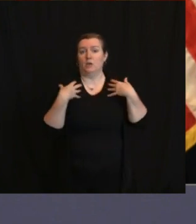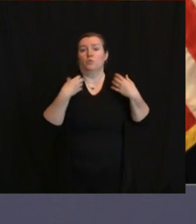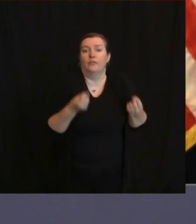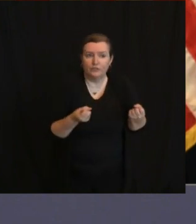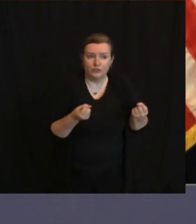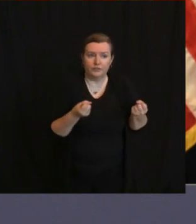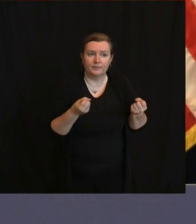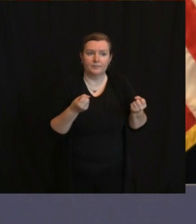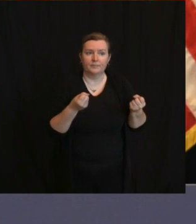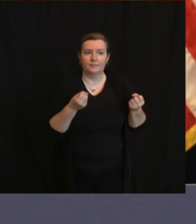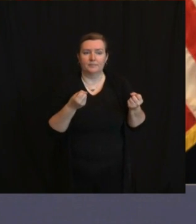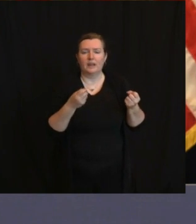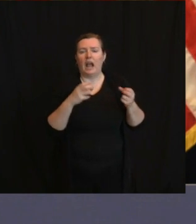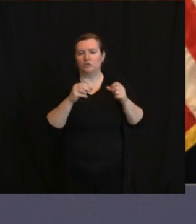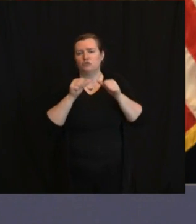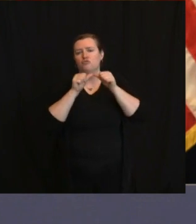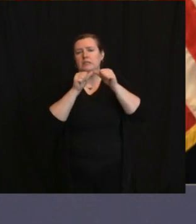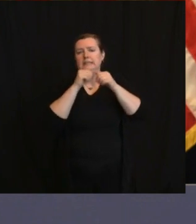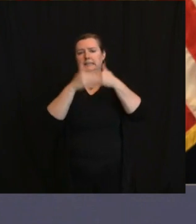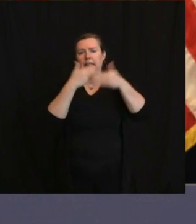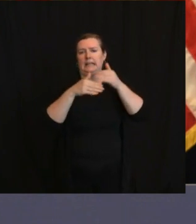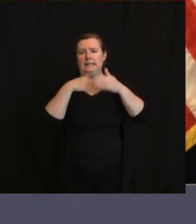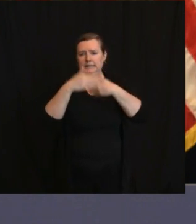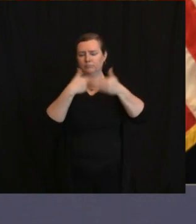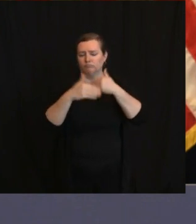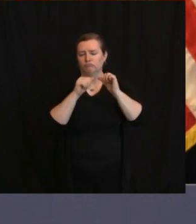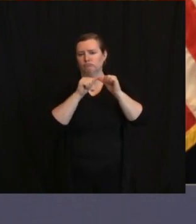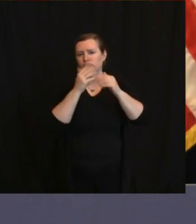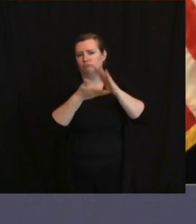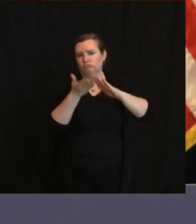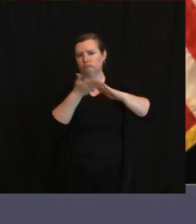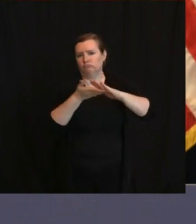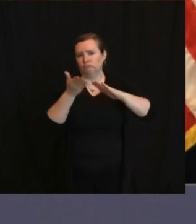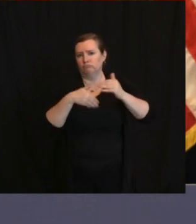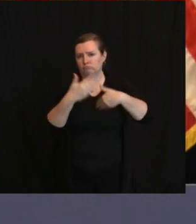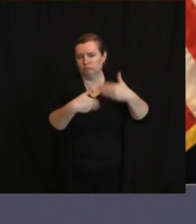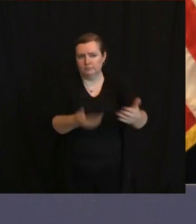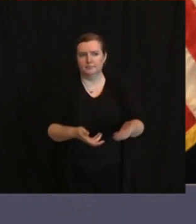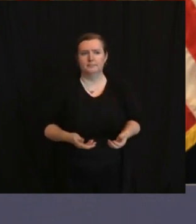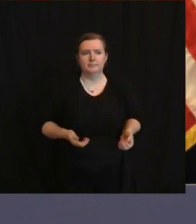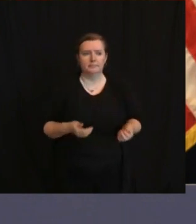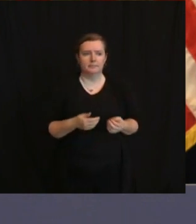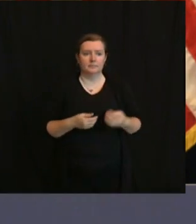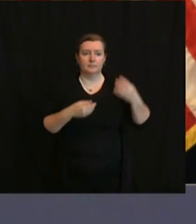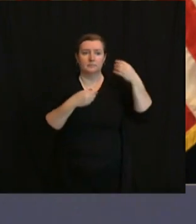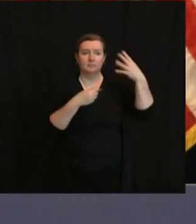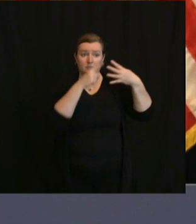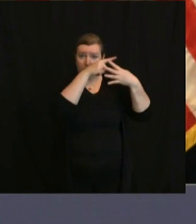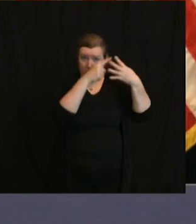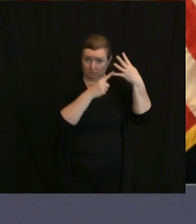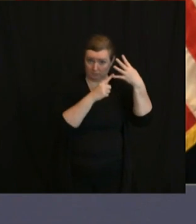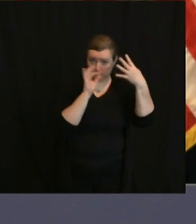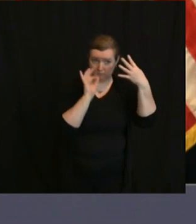TURN AROUND. CONTRACT TRACING, BOOTS ON THE GROUND AND ECONOMIC RECOVERY AND RESILIENCY.